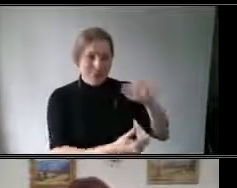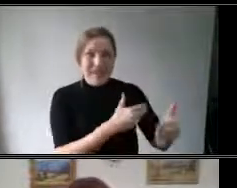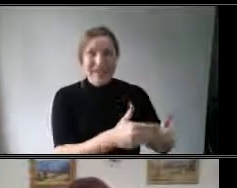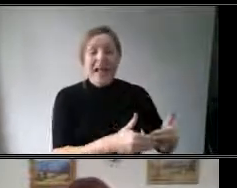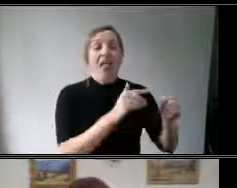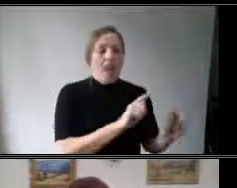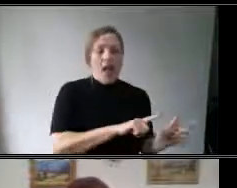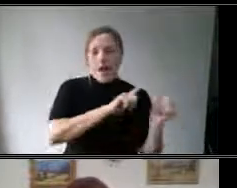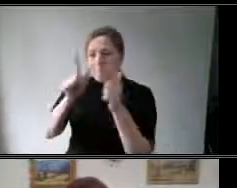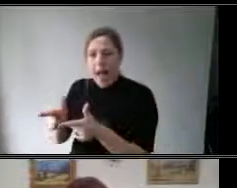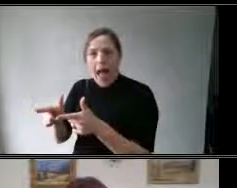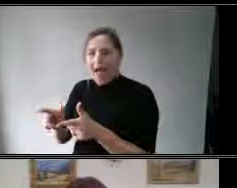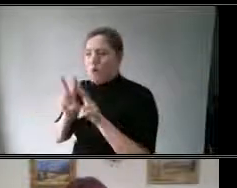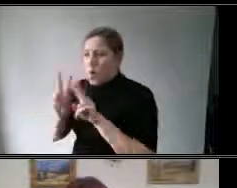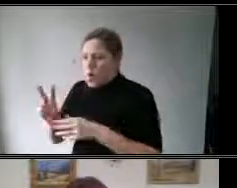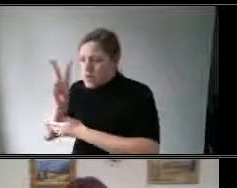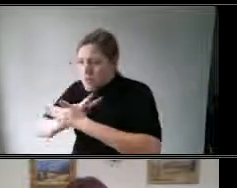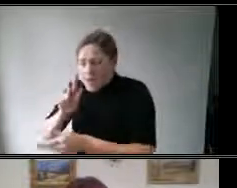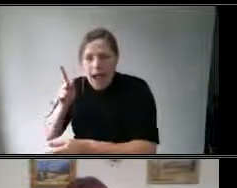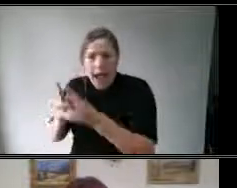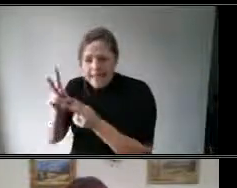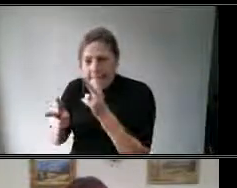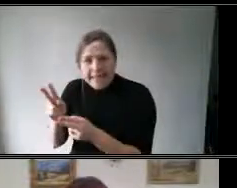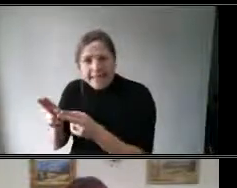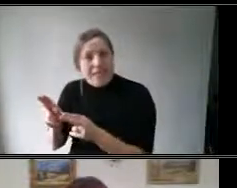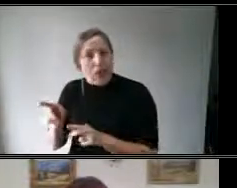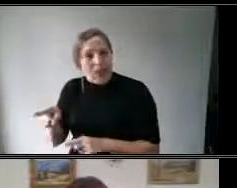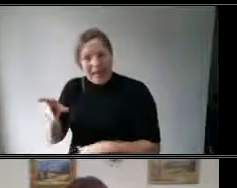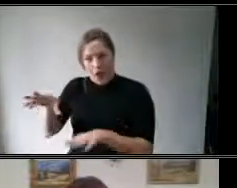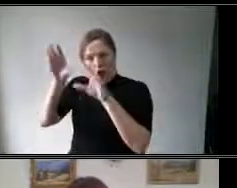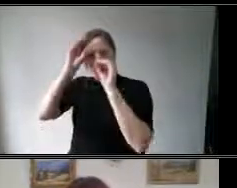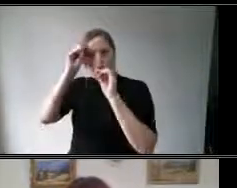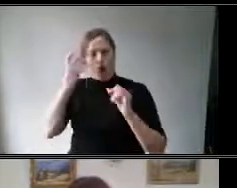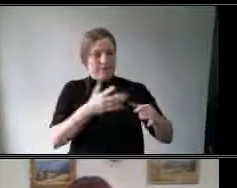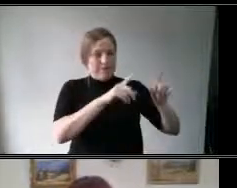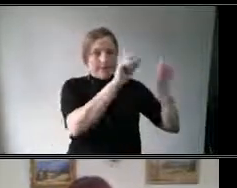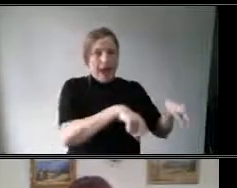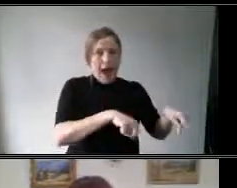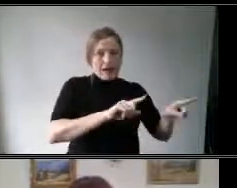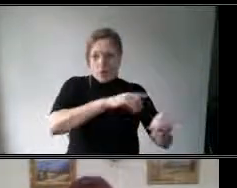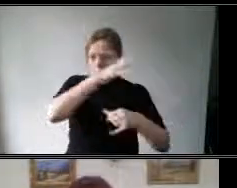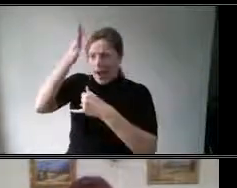the pipeline from beginning to end so i think that was also a really useful um thing for joel